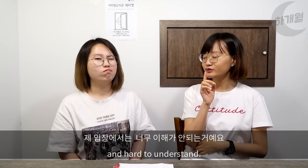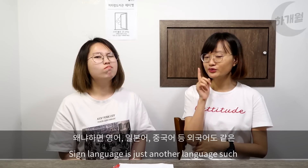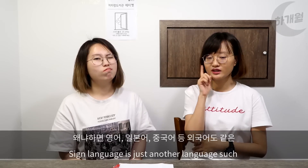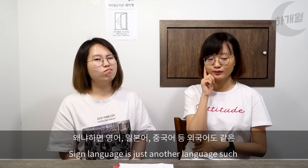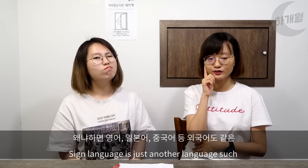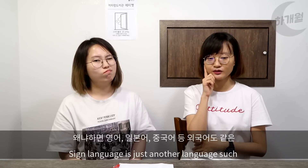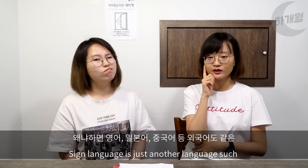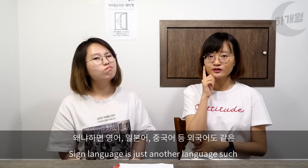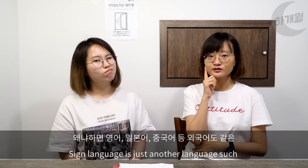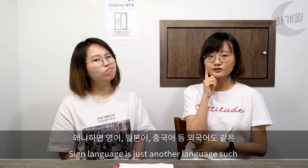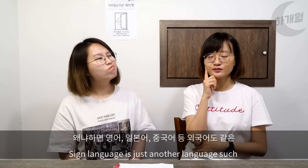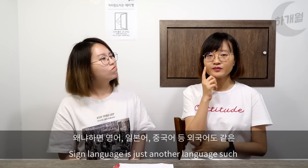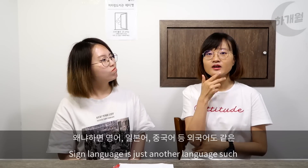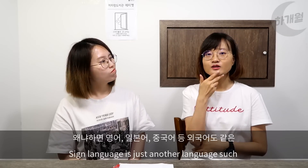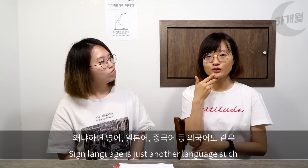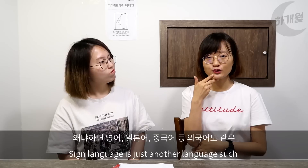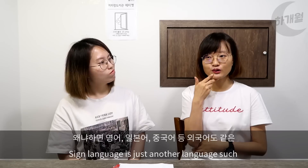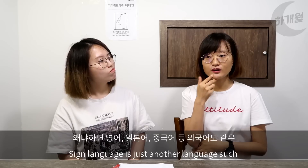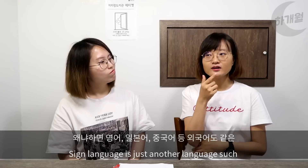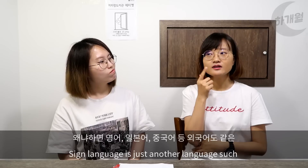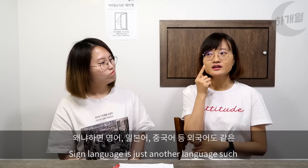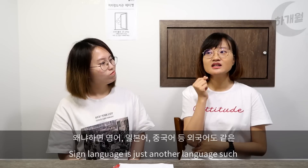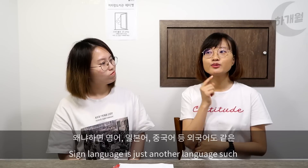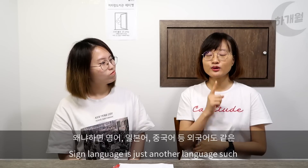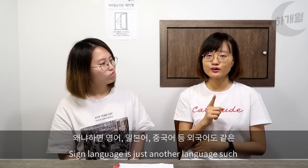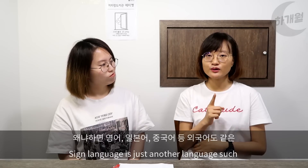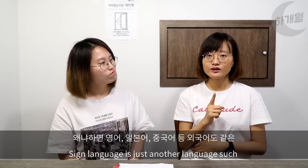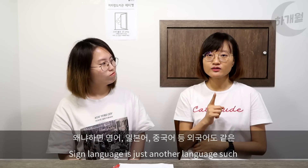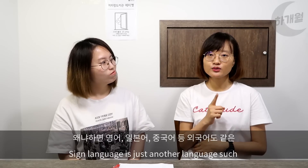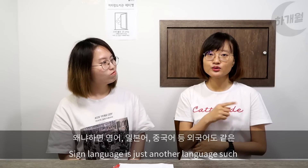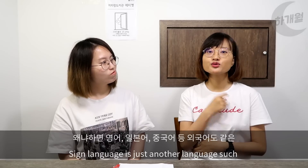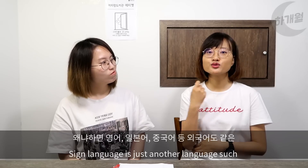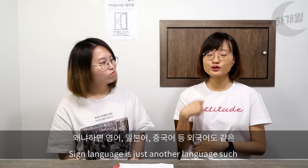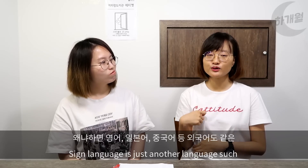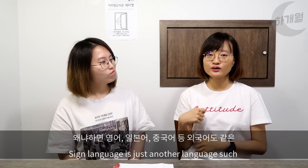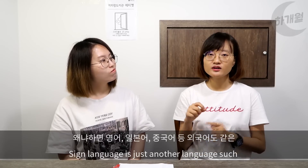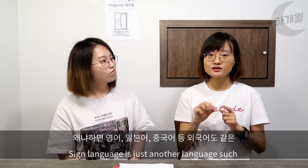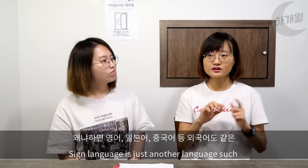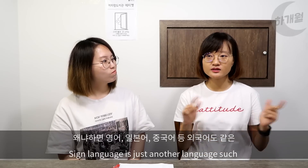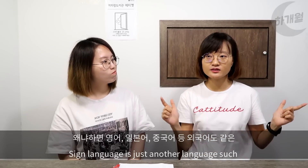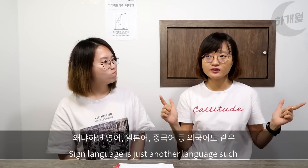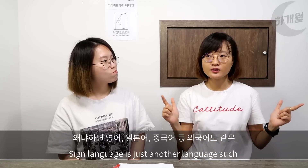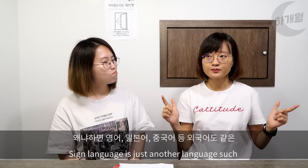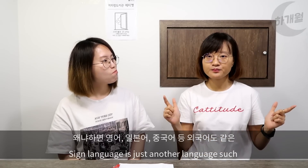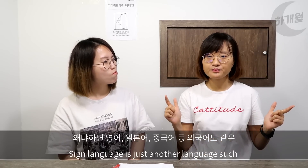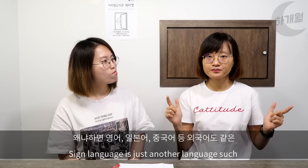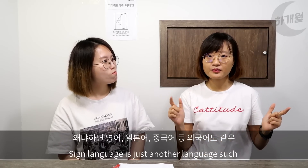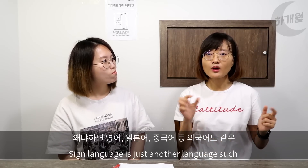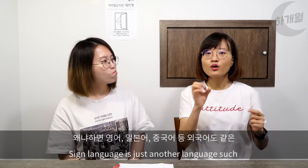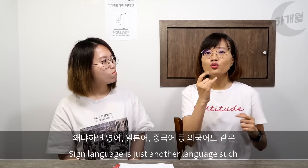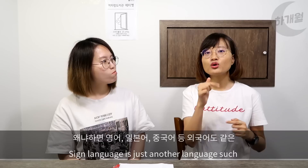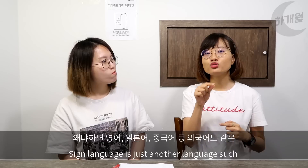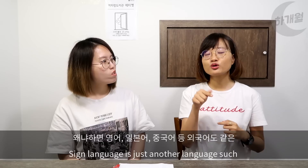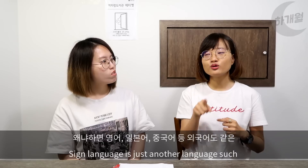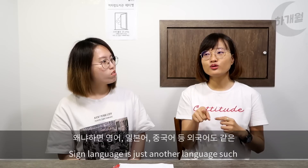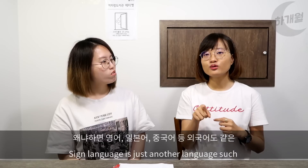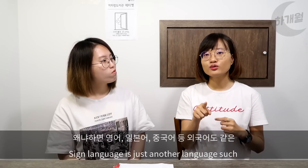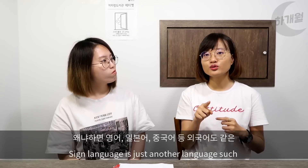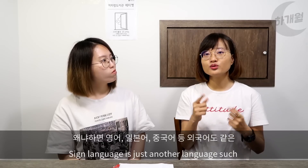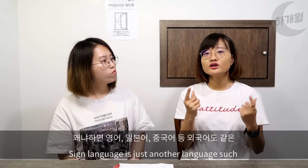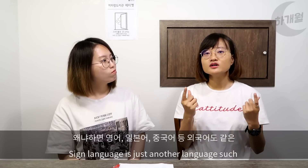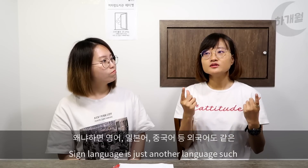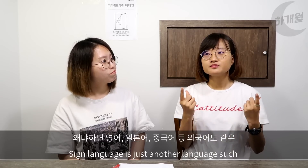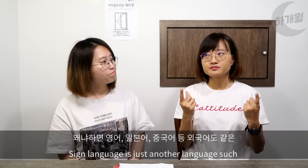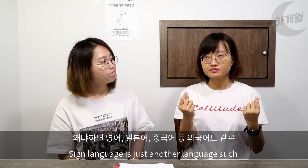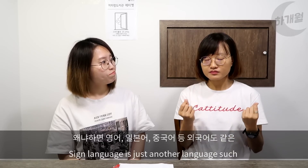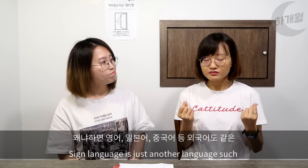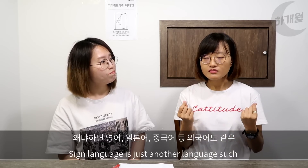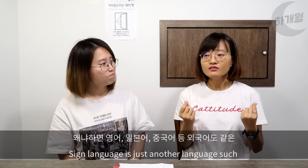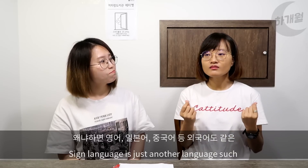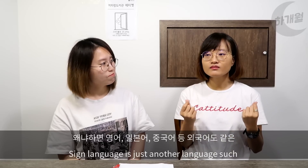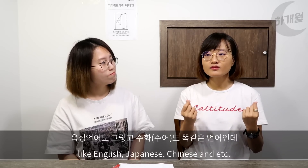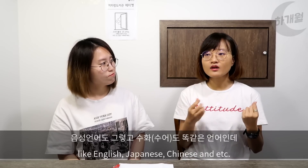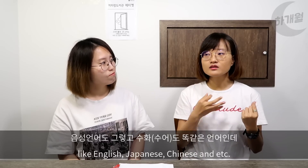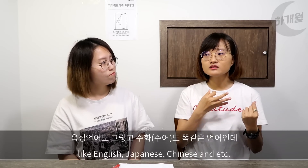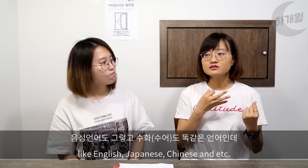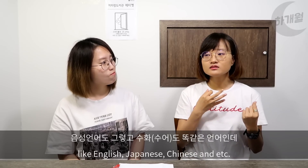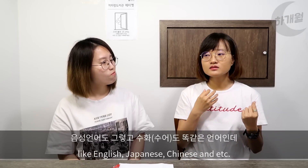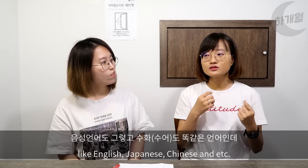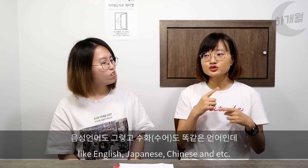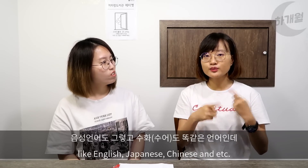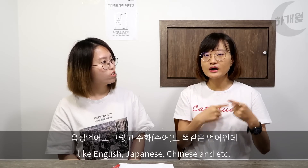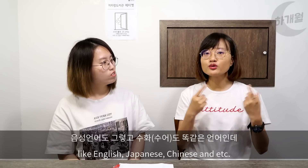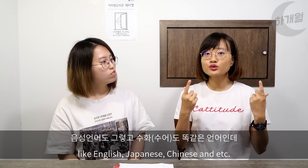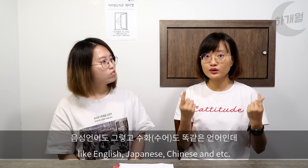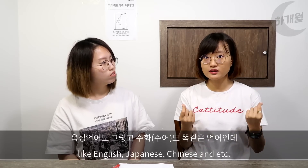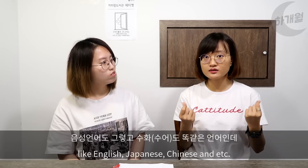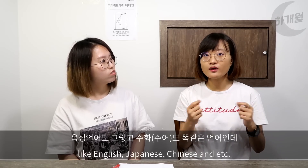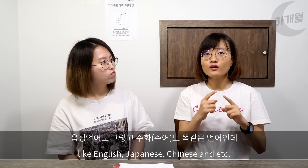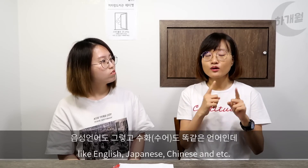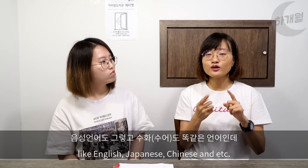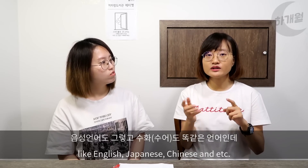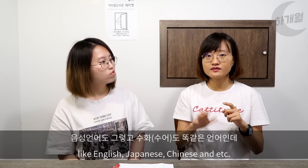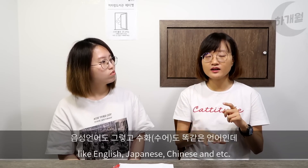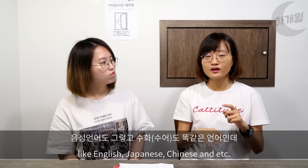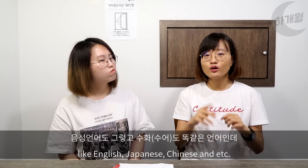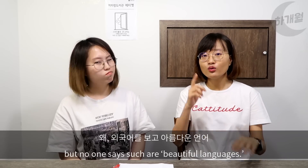Sign language is just another language such like English, Japanese, Chinese and etc.